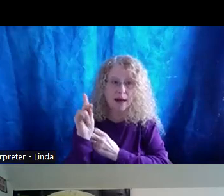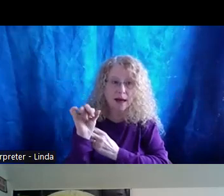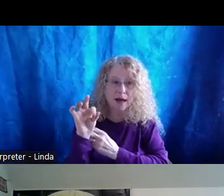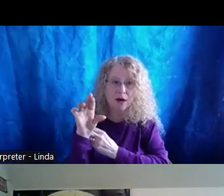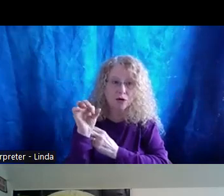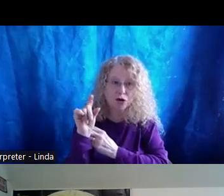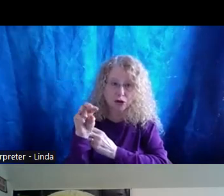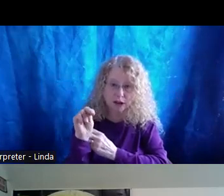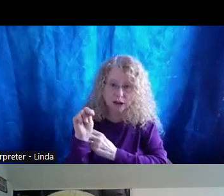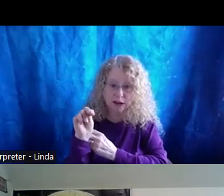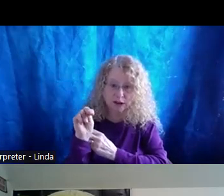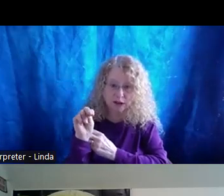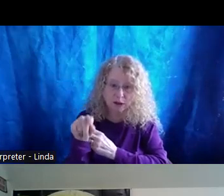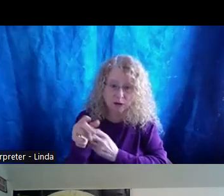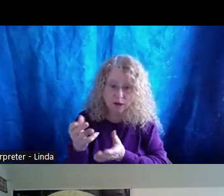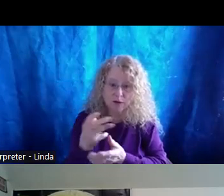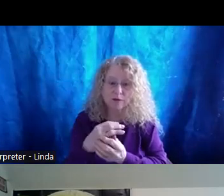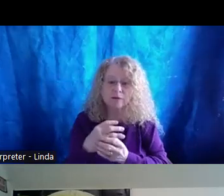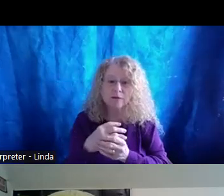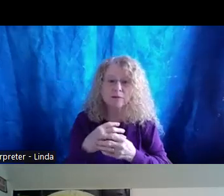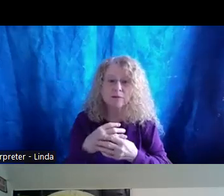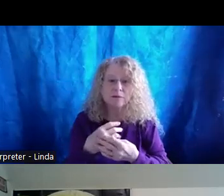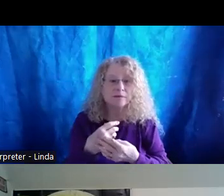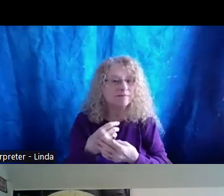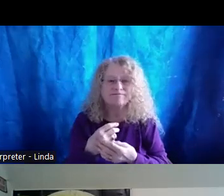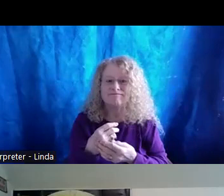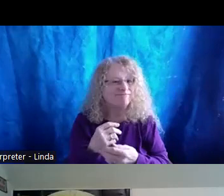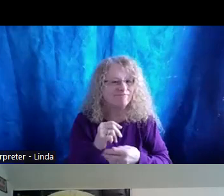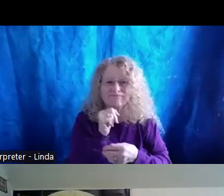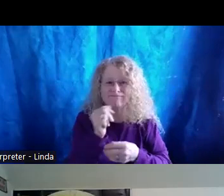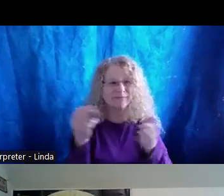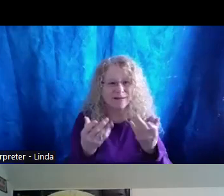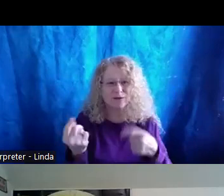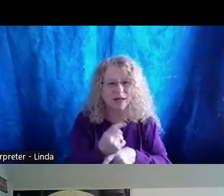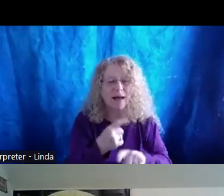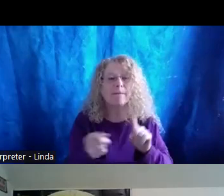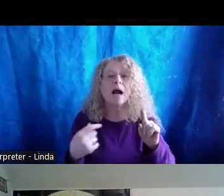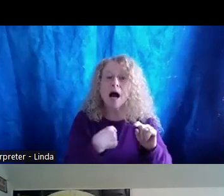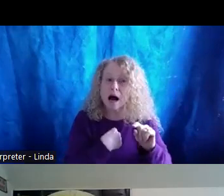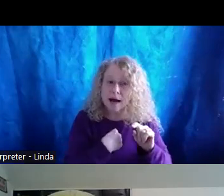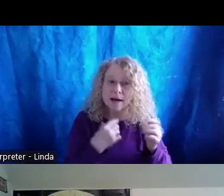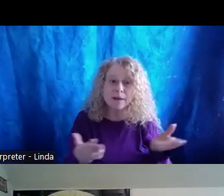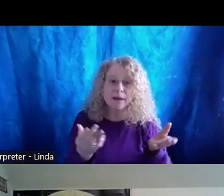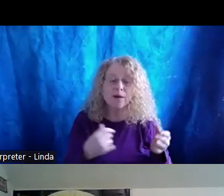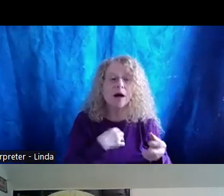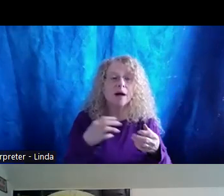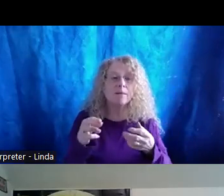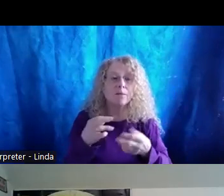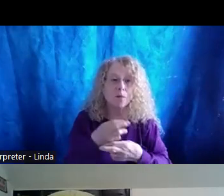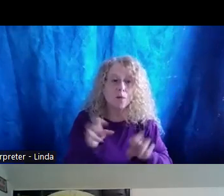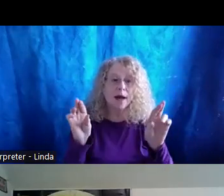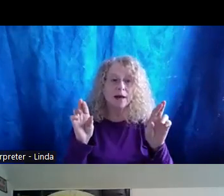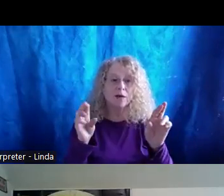NO, KIRSTEN IS NOT HERE TODAY, BUT I AM HERE AND READY TO TALK ABOUT SURVIVOR INVESTMENT